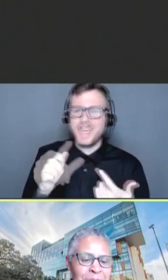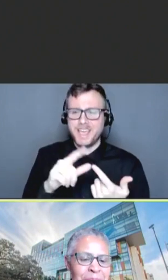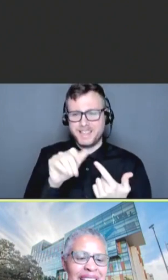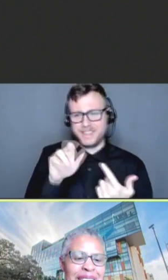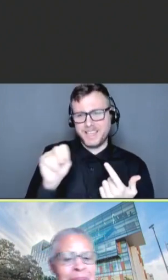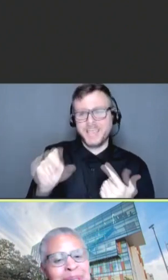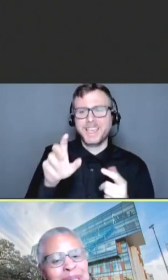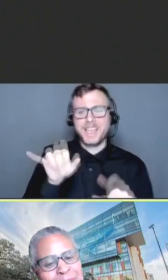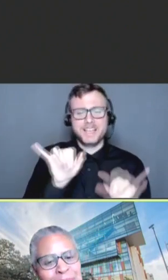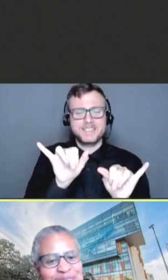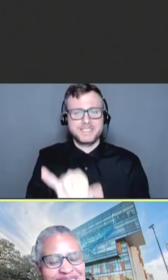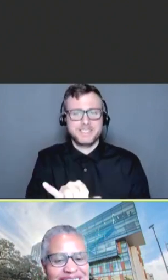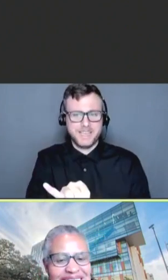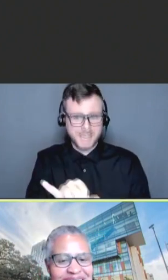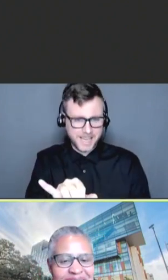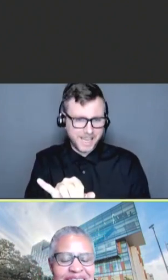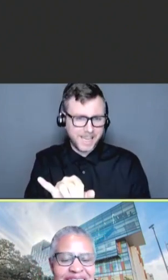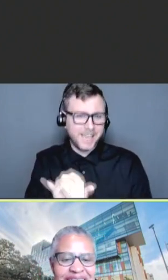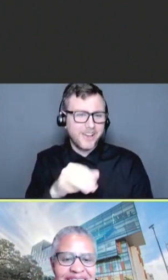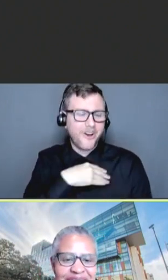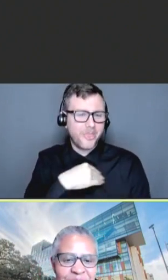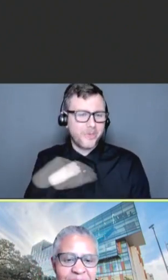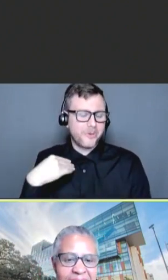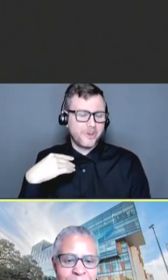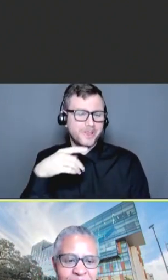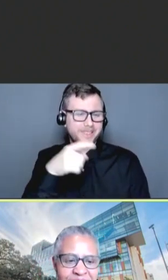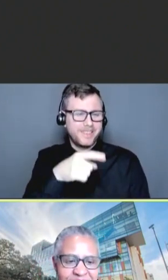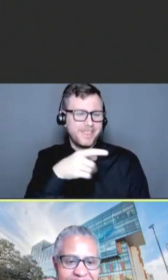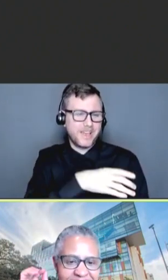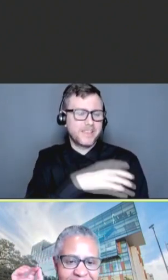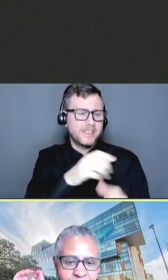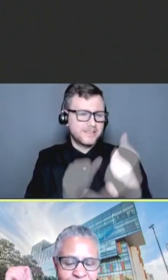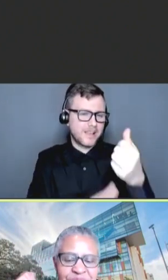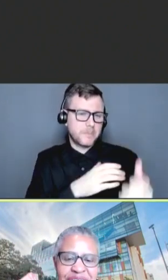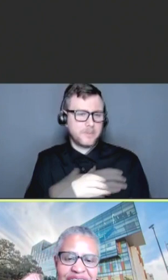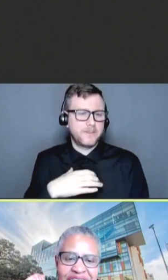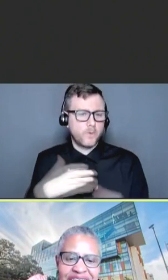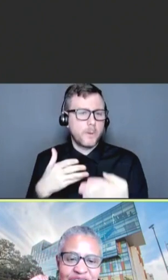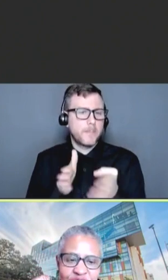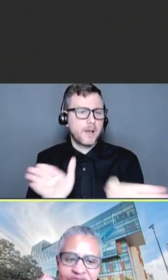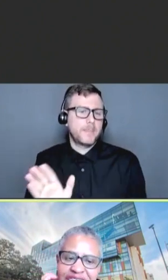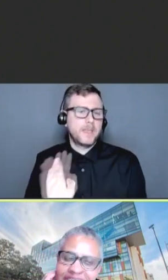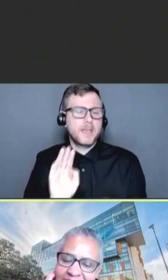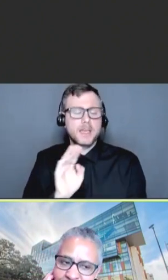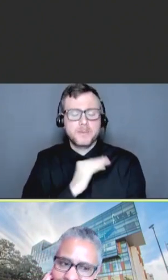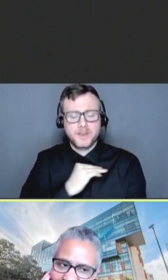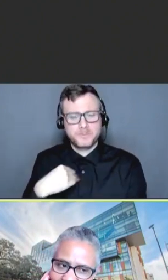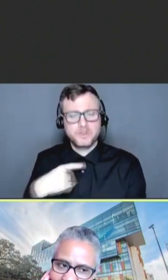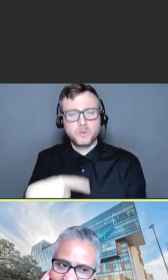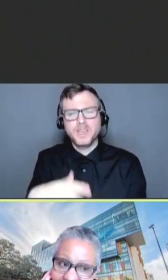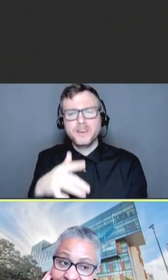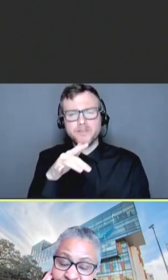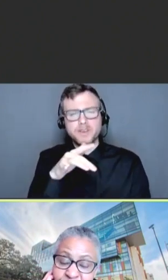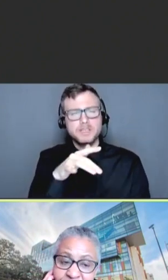subcommittee as public members. So Admiral Levine touch briefly on the charge. I would -- I do